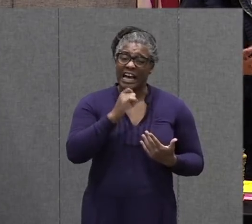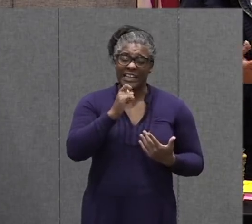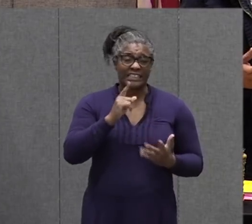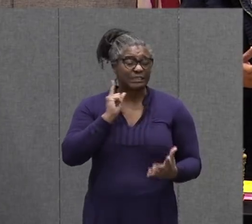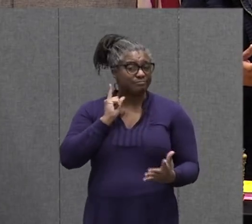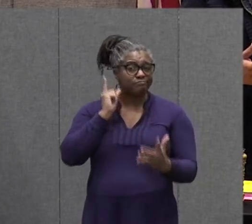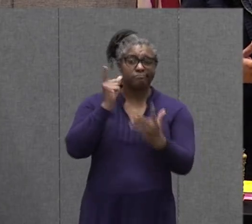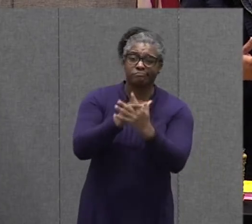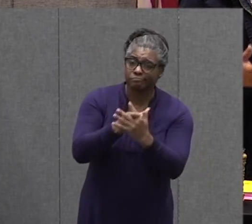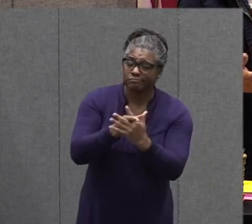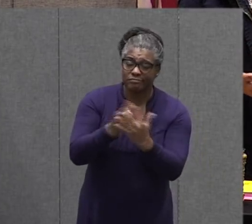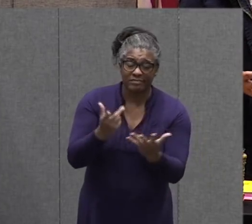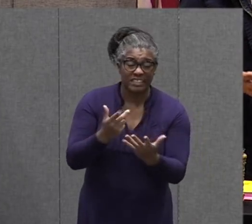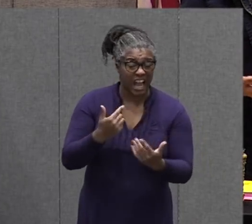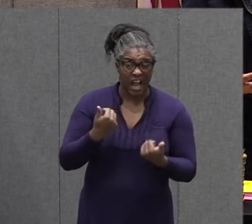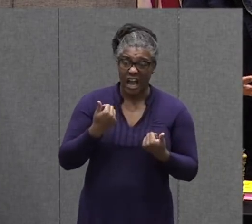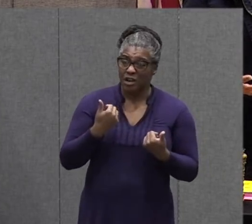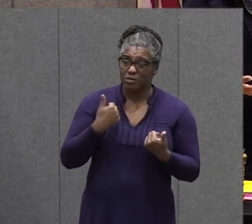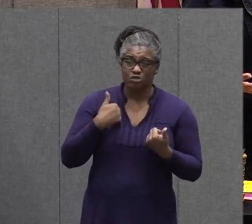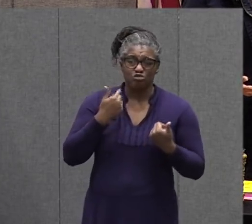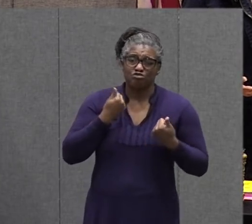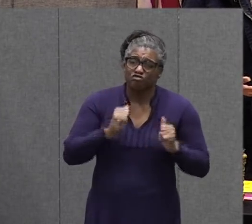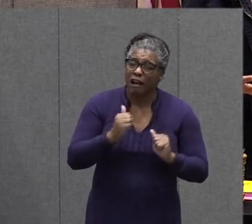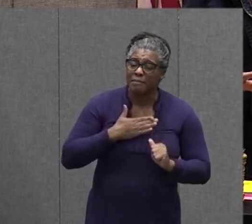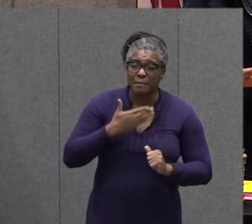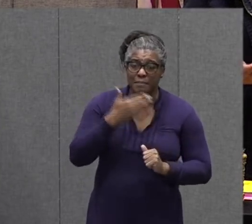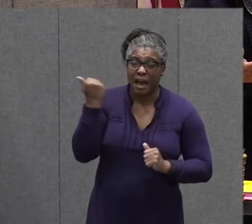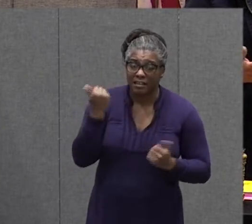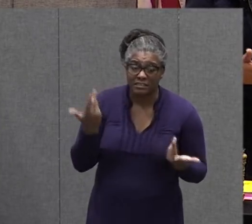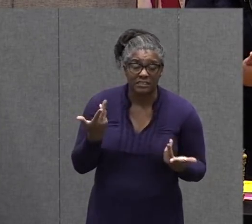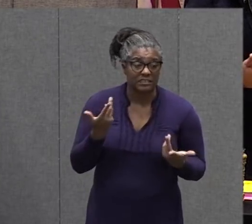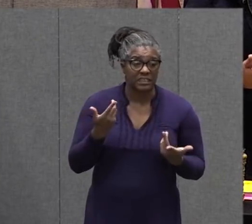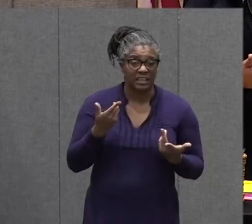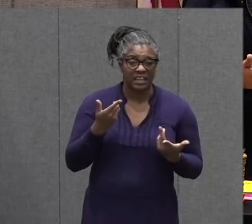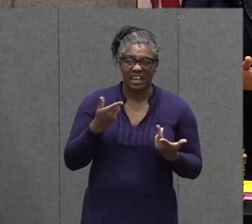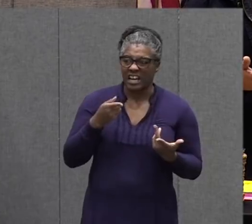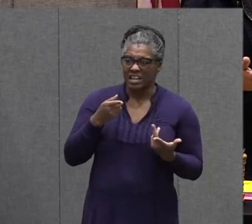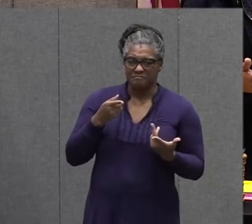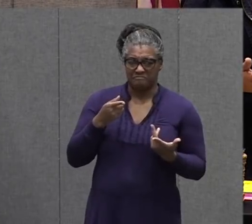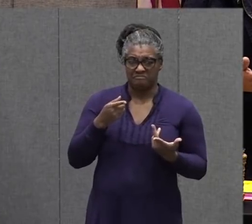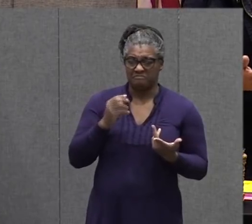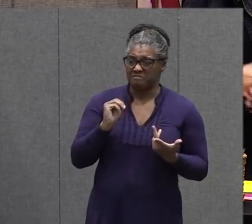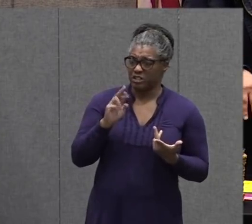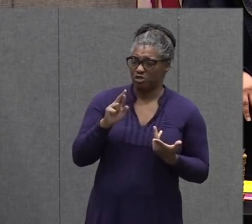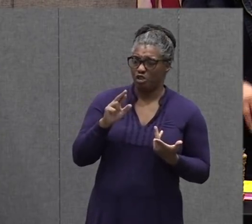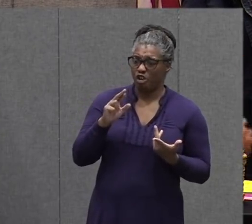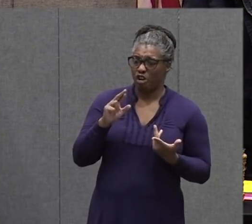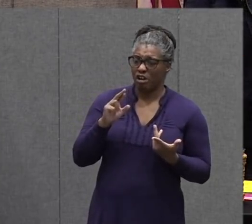with I was doing my best and he was still either angry or my feelings were a little hurt.